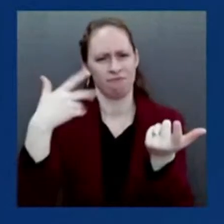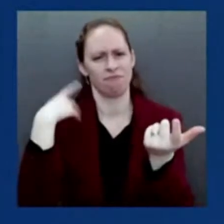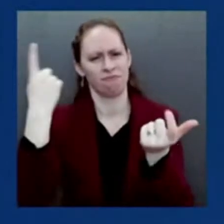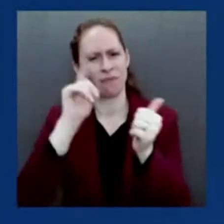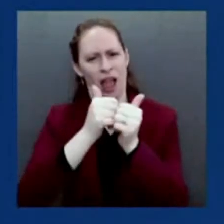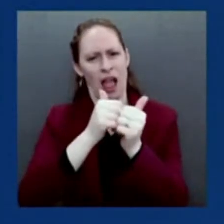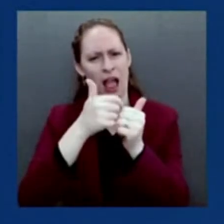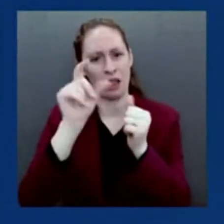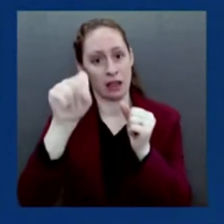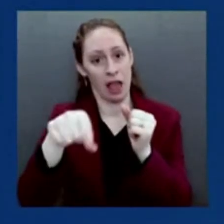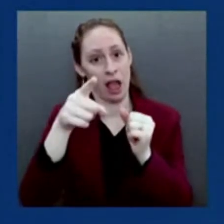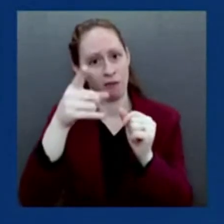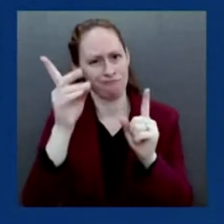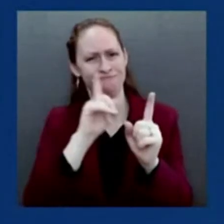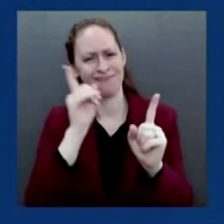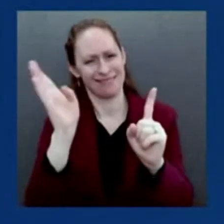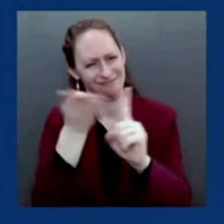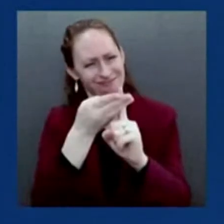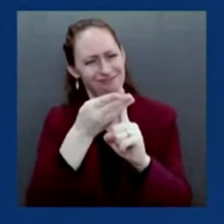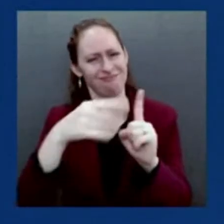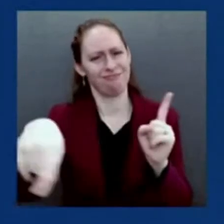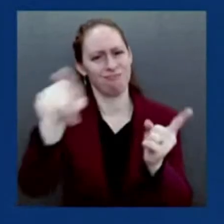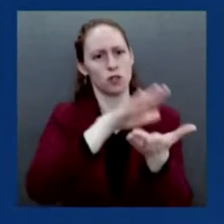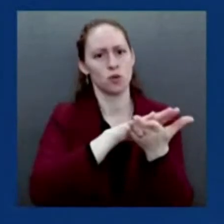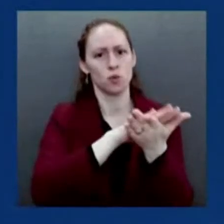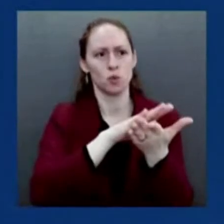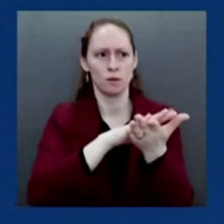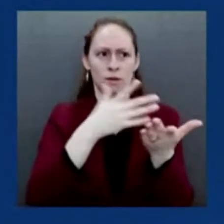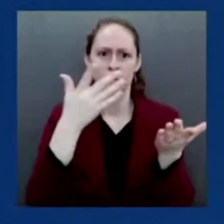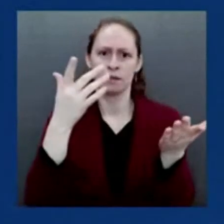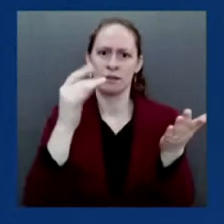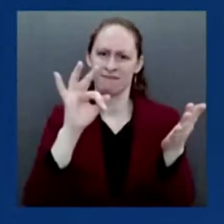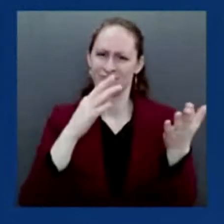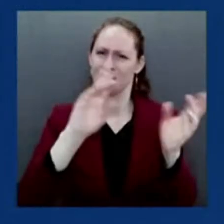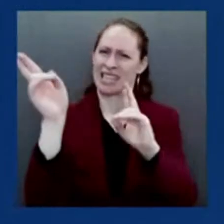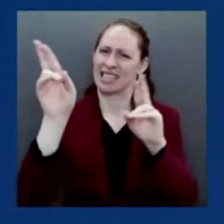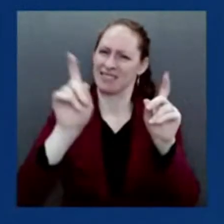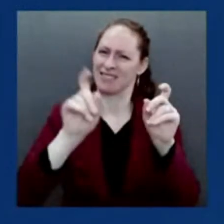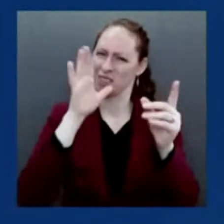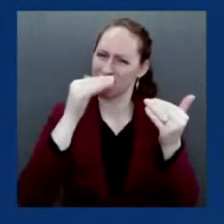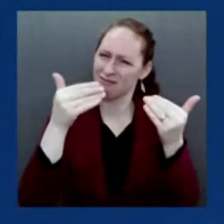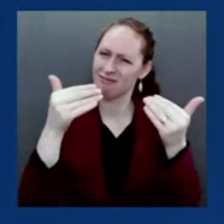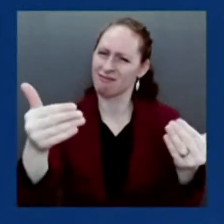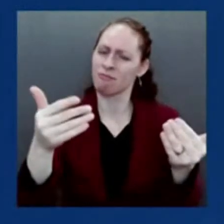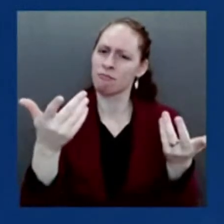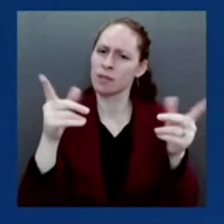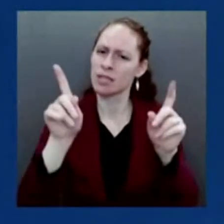DIFFERENT, SPECIFICALLY AND HOW SCHOOLS WILL USE FEES AND AN EFFECTIVE SYSTEMATIC WAY THAT